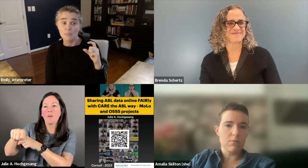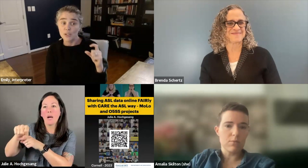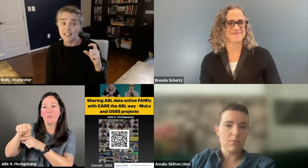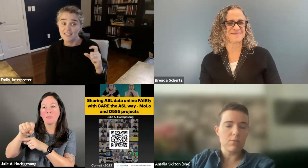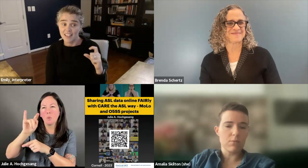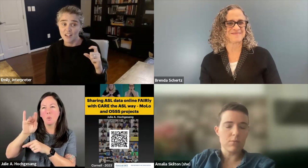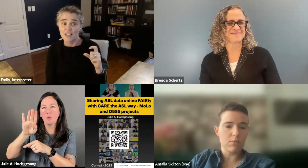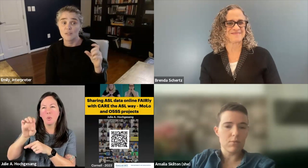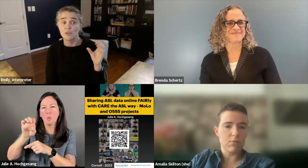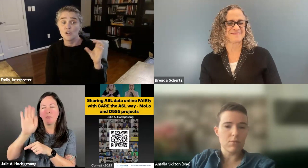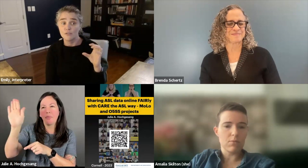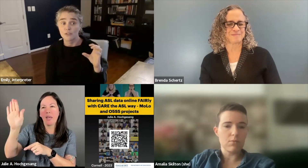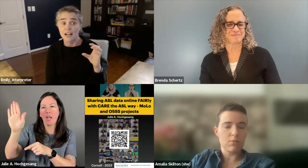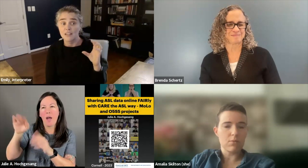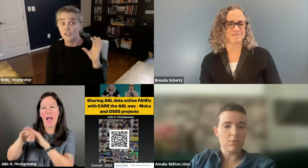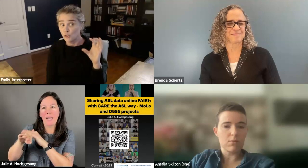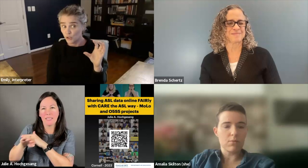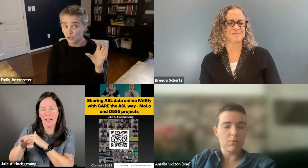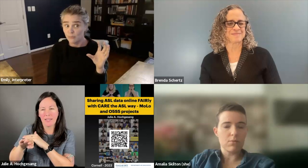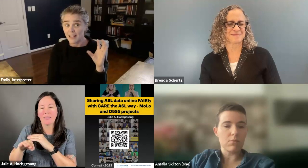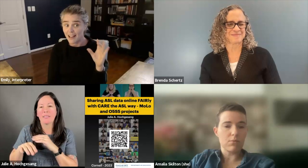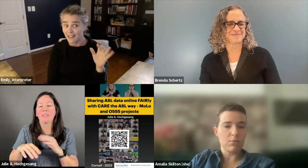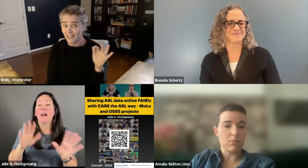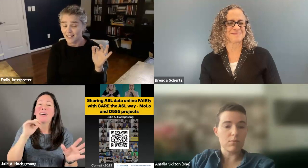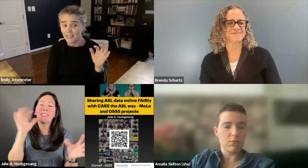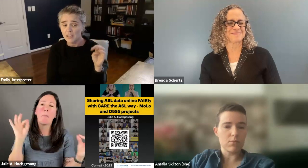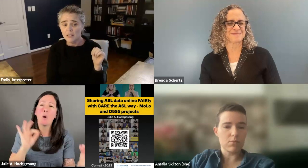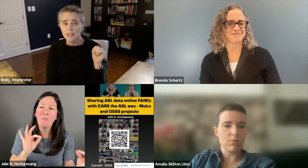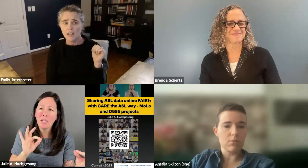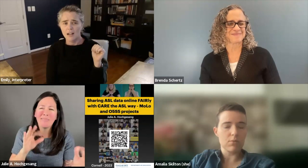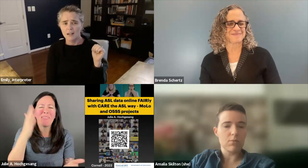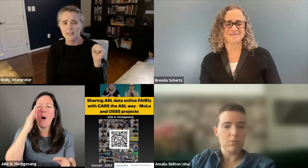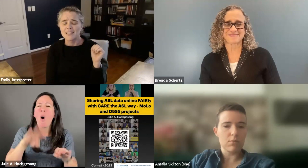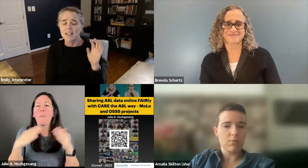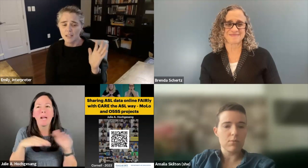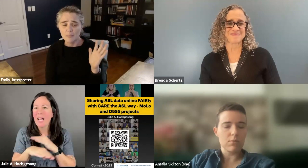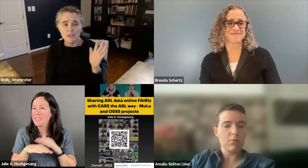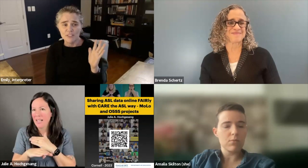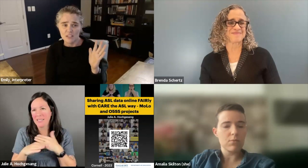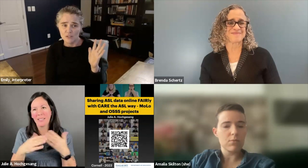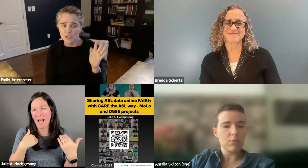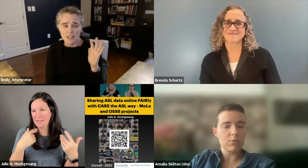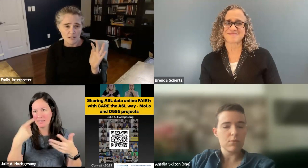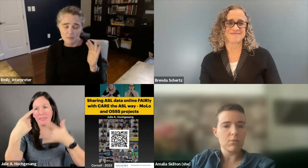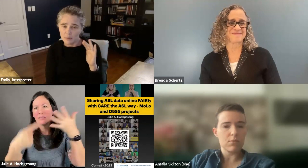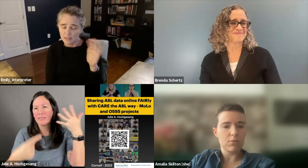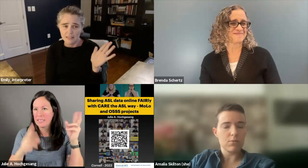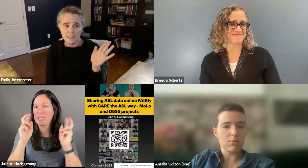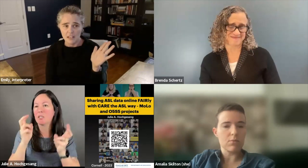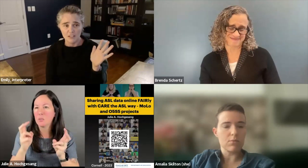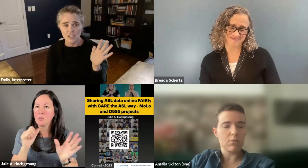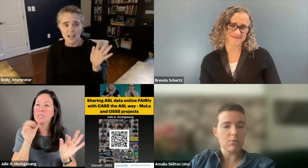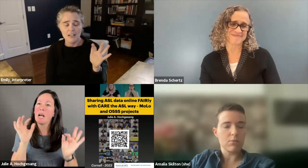put that there then it will override YouTube's access it's not a perfect solution I completely acknowledge that